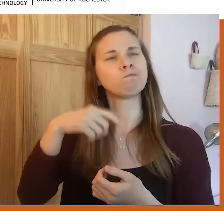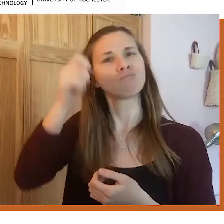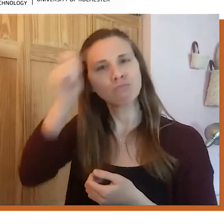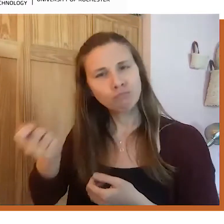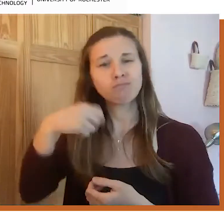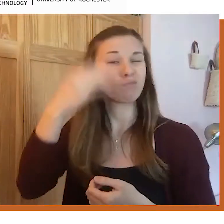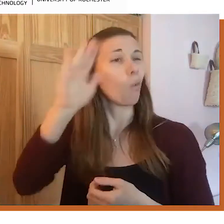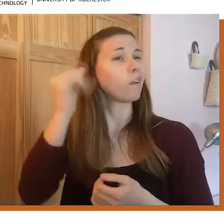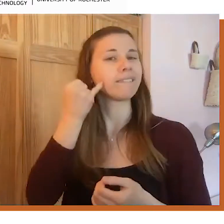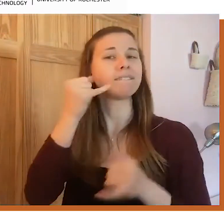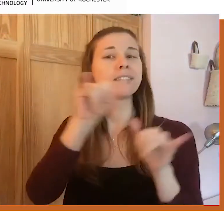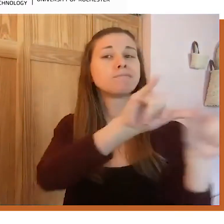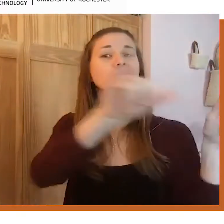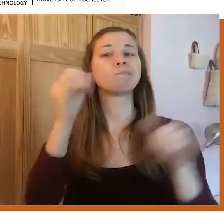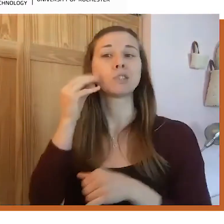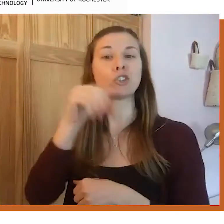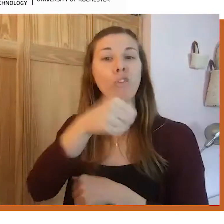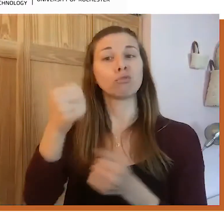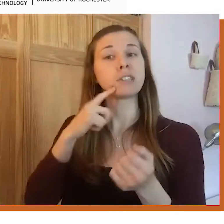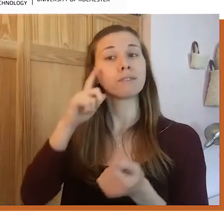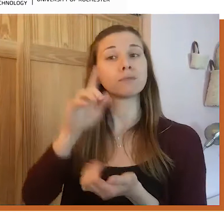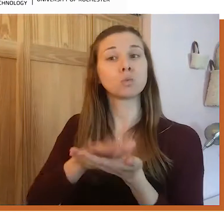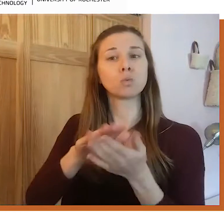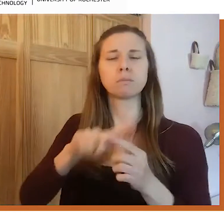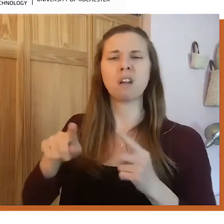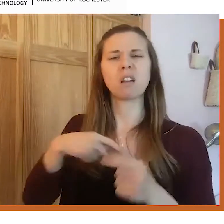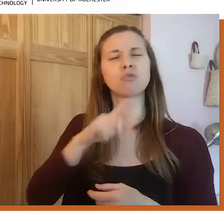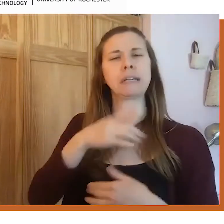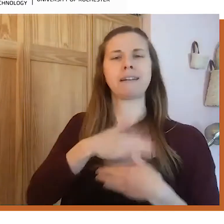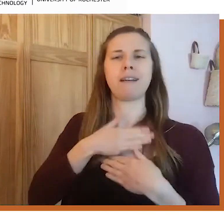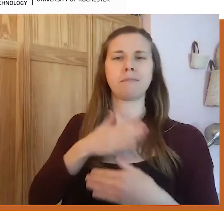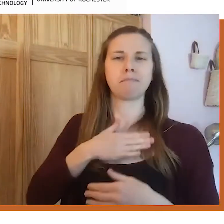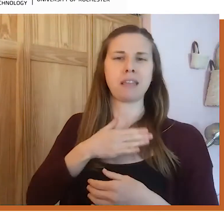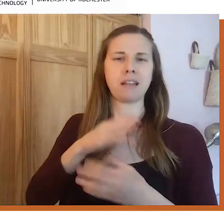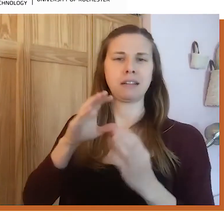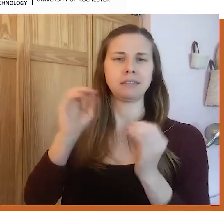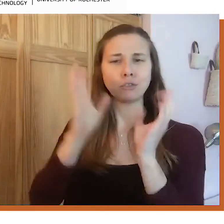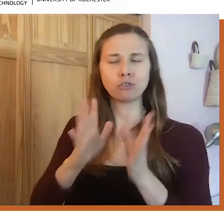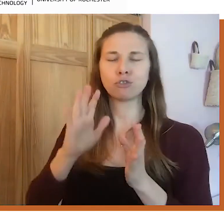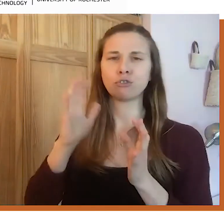so I went to the Rochester School for the Deaf, and I loved that experience.